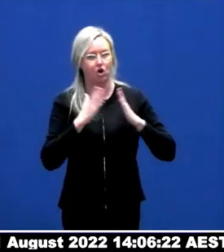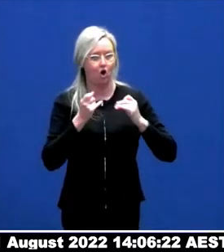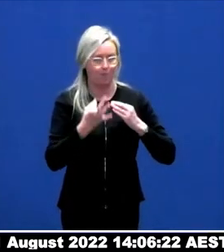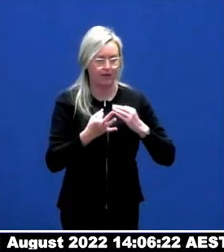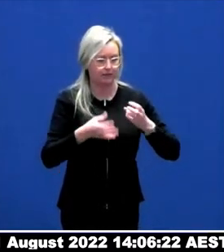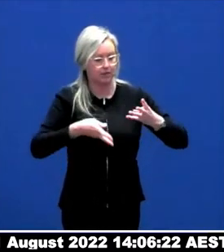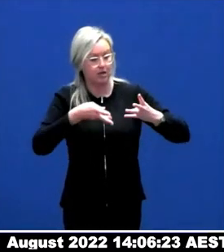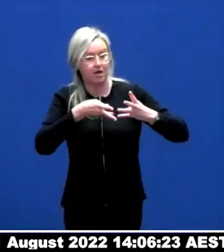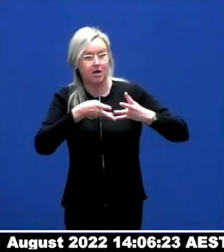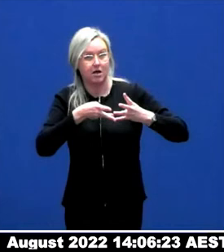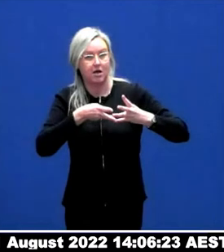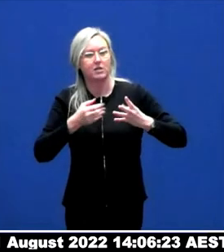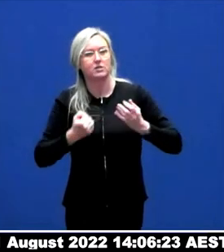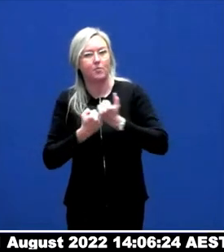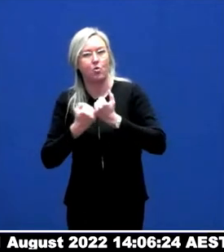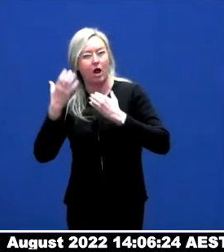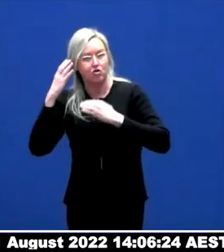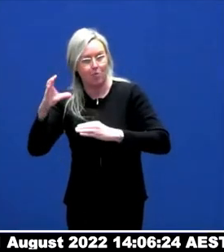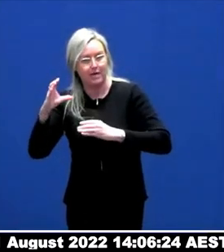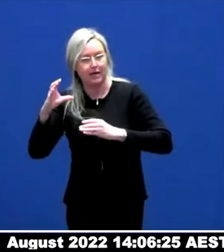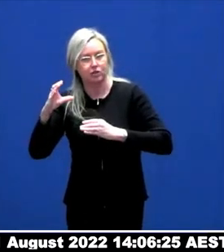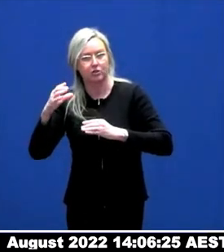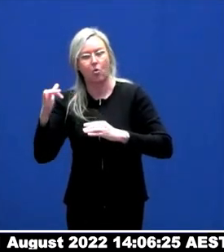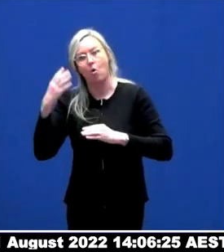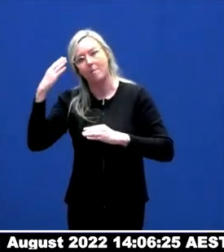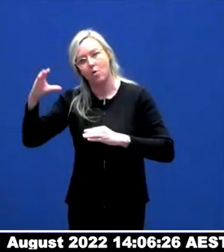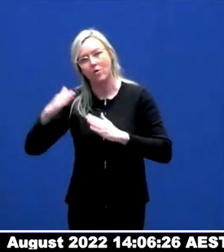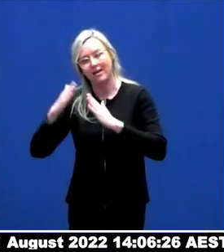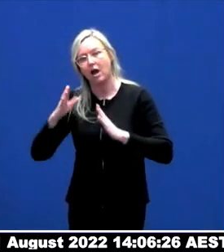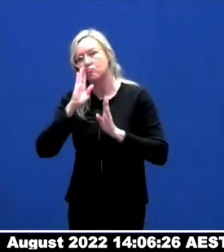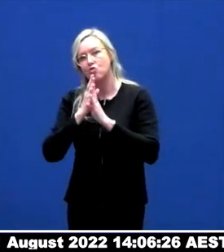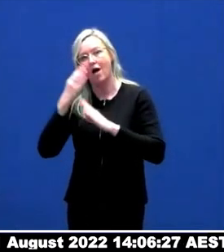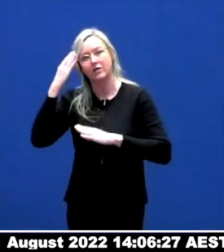the other supported accommodation and boarding house or private hotel or hostel